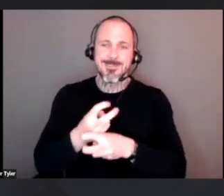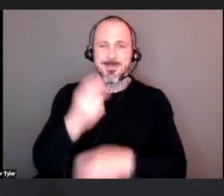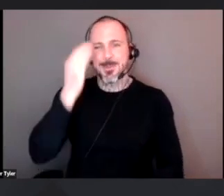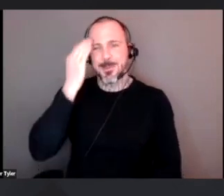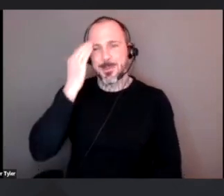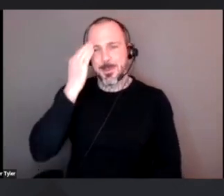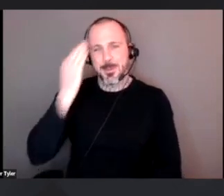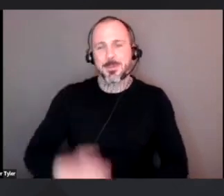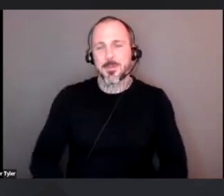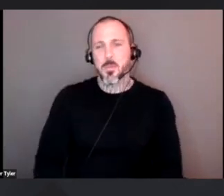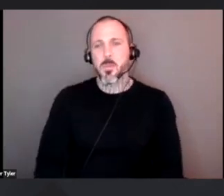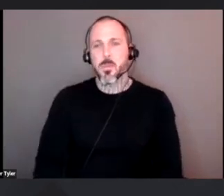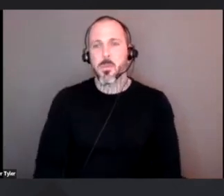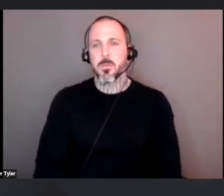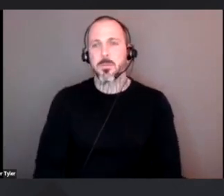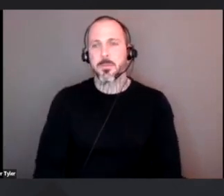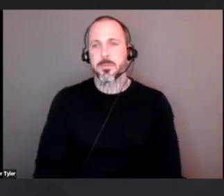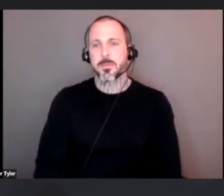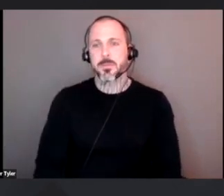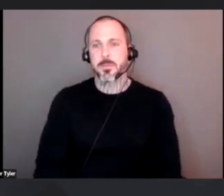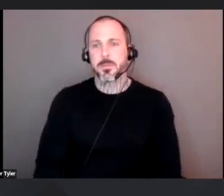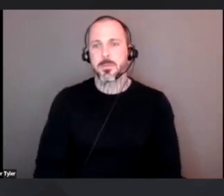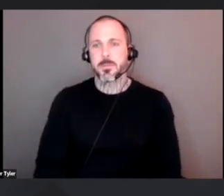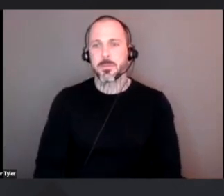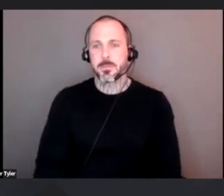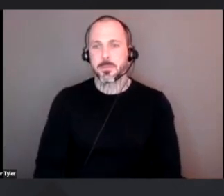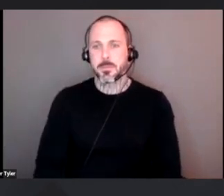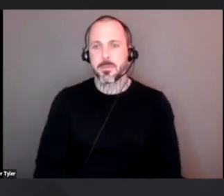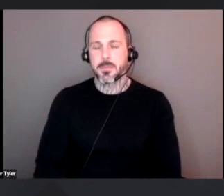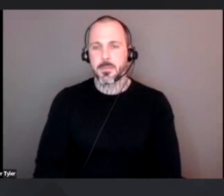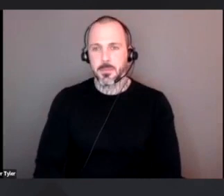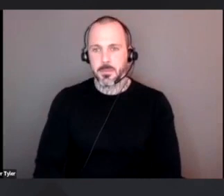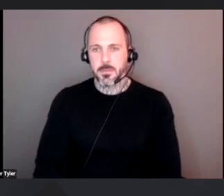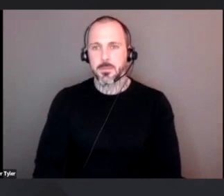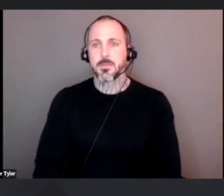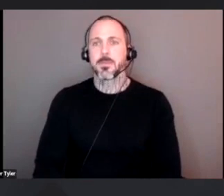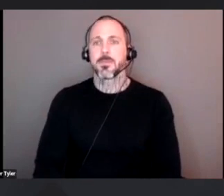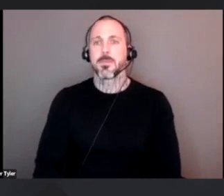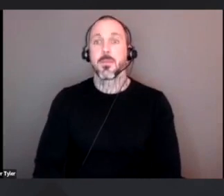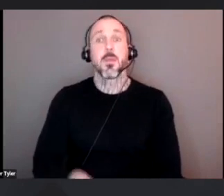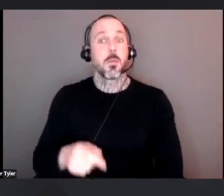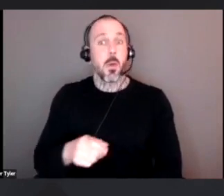our store has been trending quite a bit above what the other stores are at.